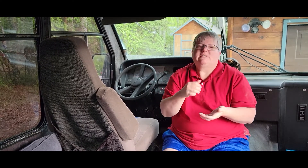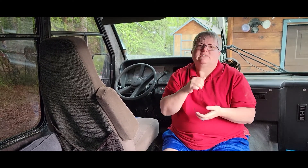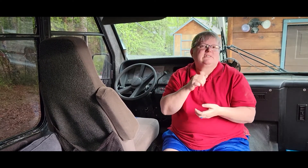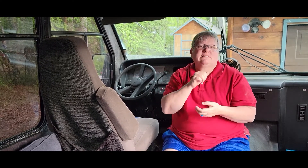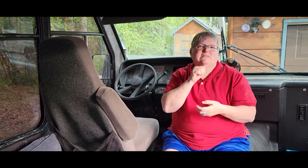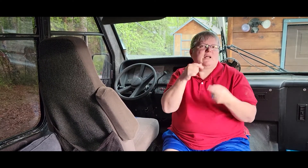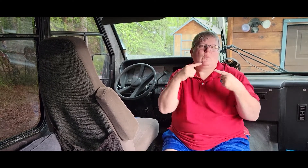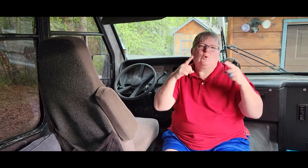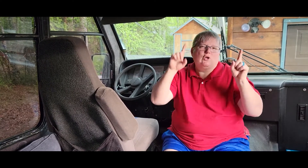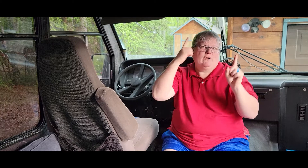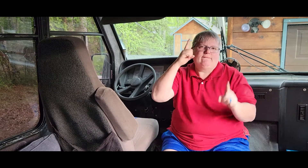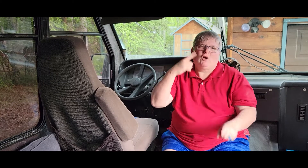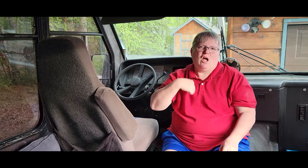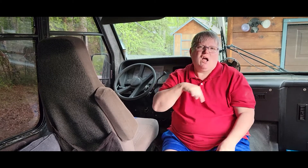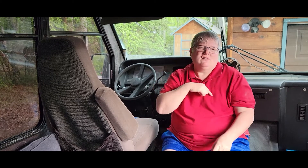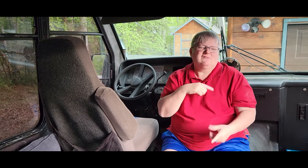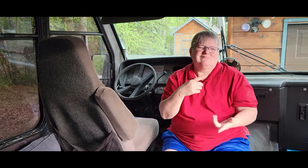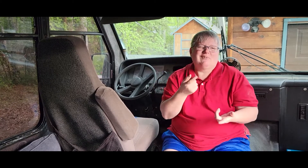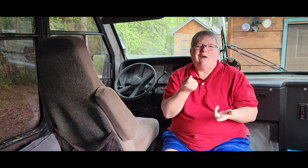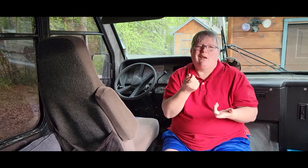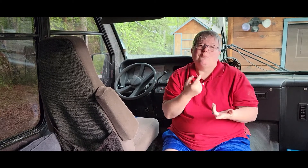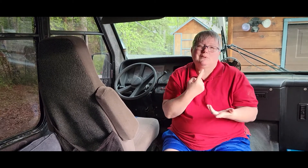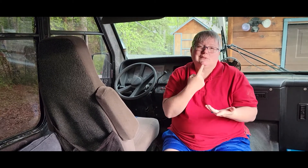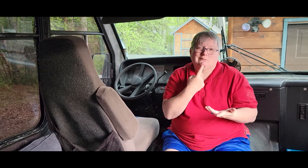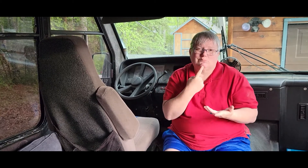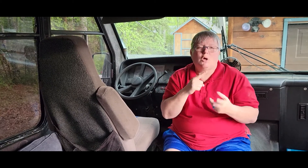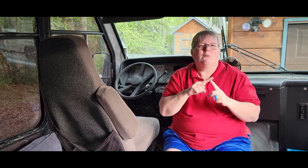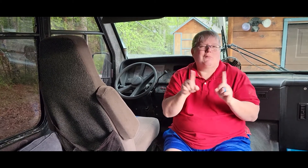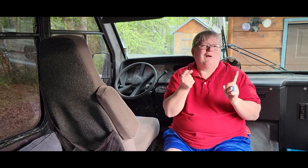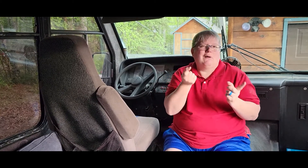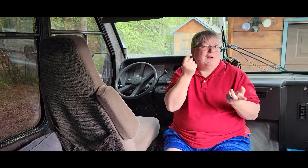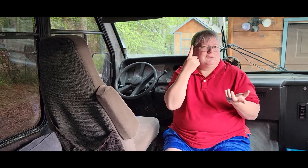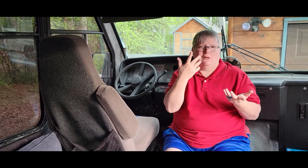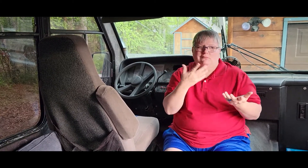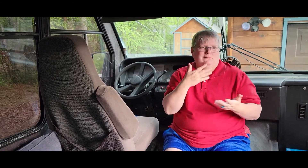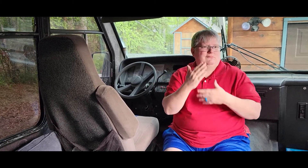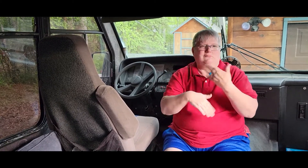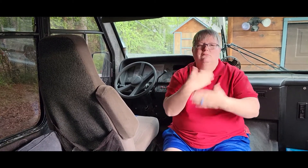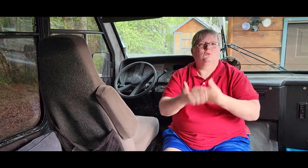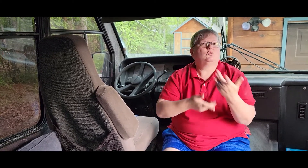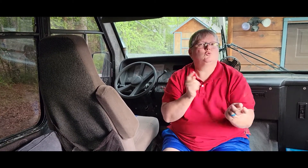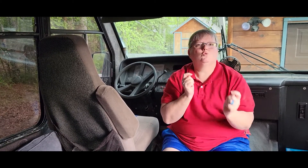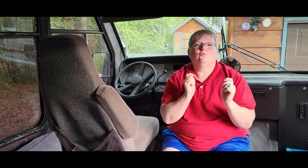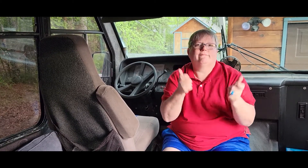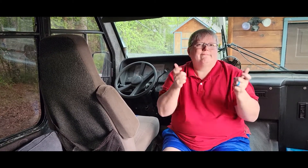It just didn't work out for us. Which is a little disappointing, but it just went so fast.